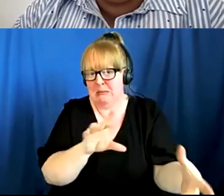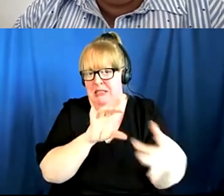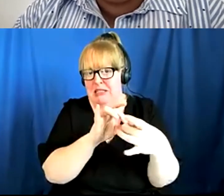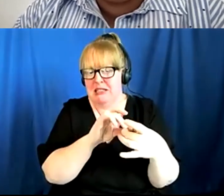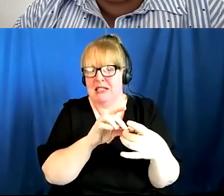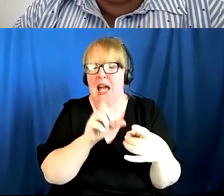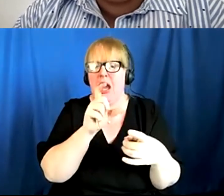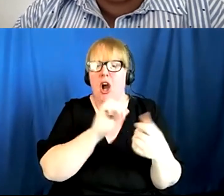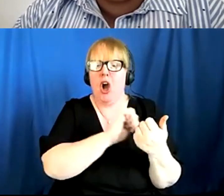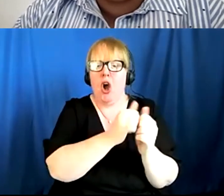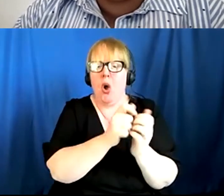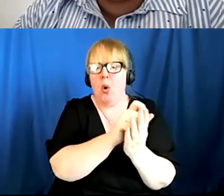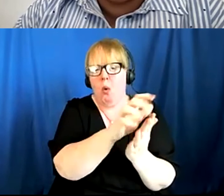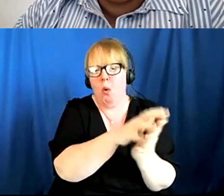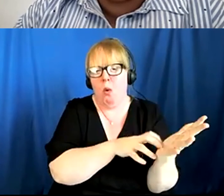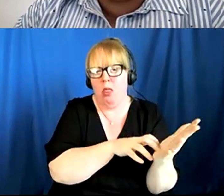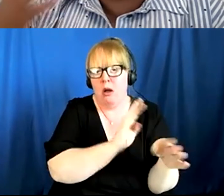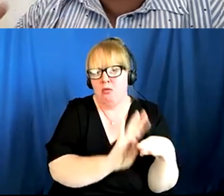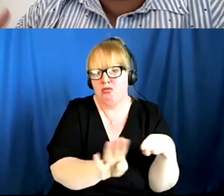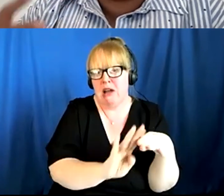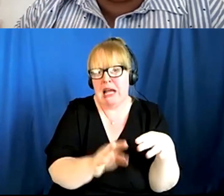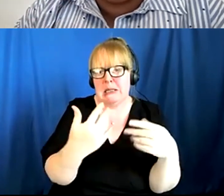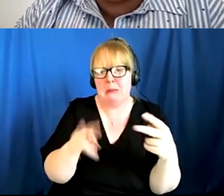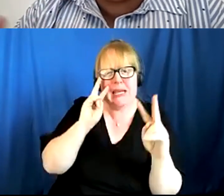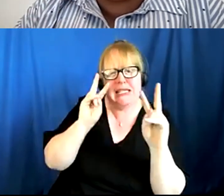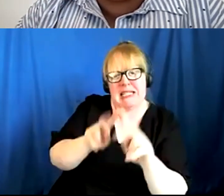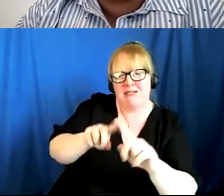practice is seen both, from your experience in Poland, and